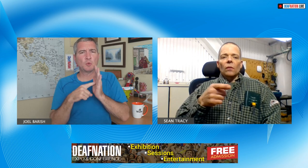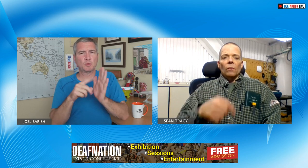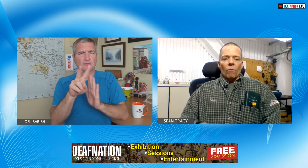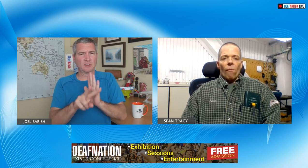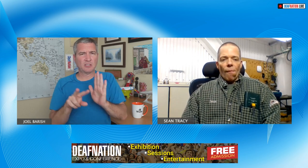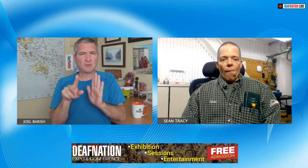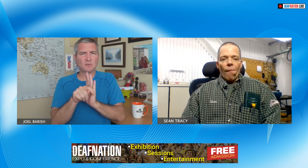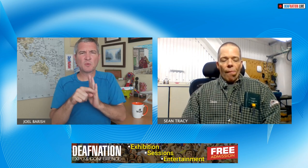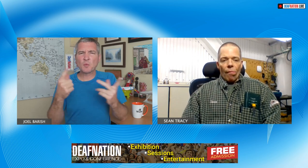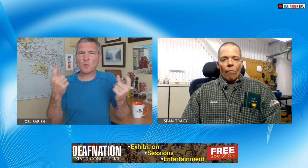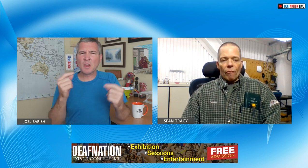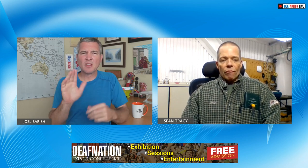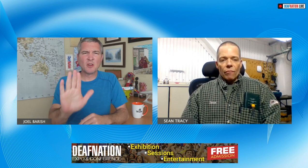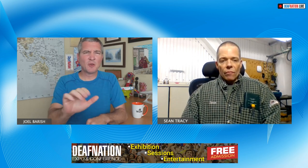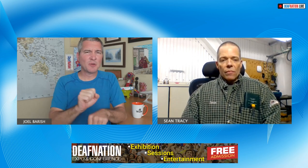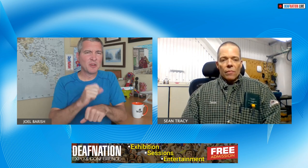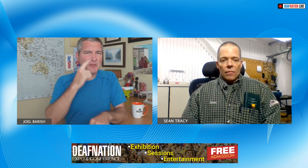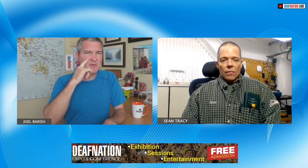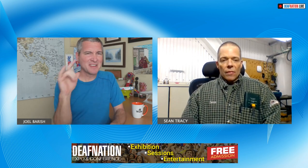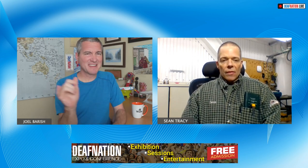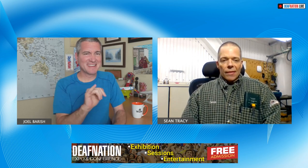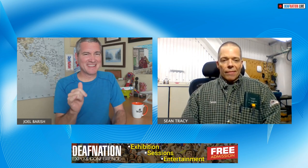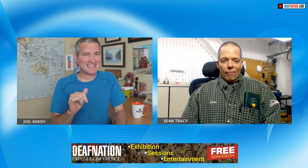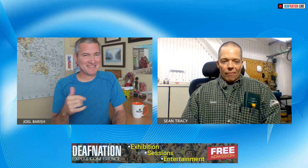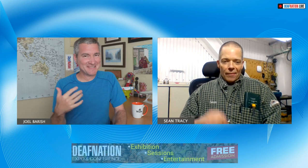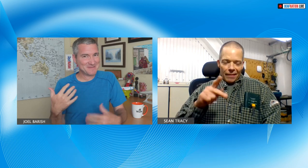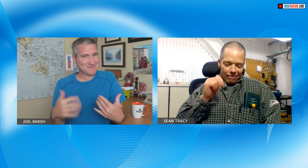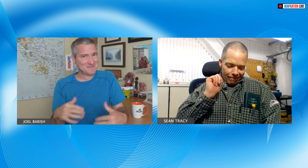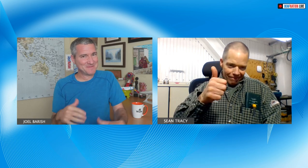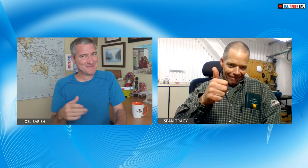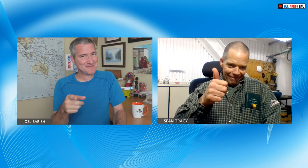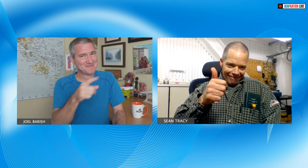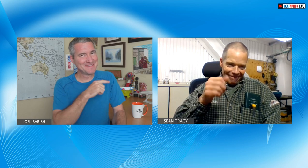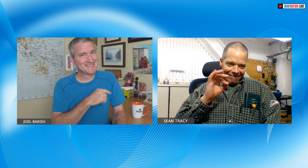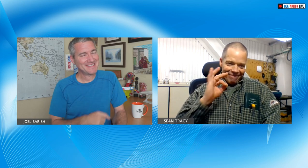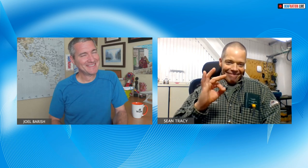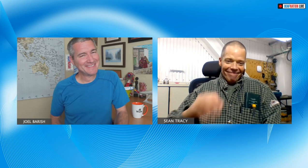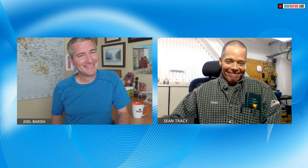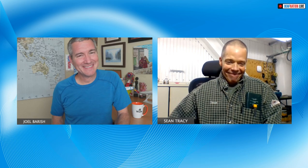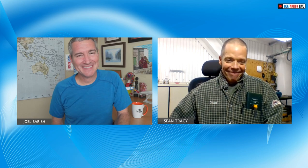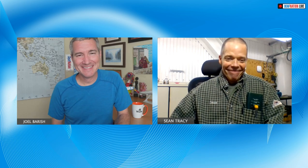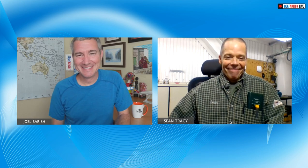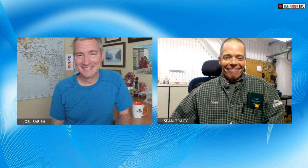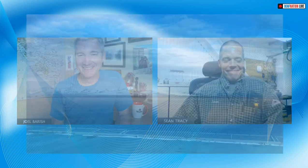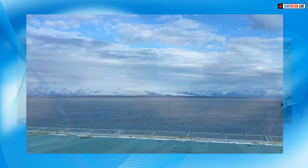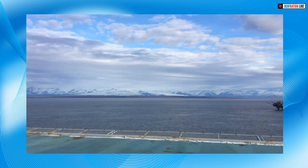We'll show a short clip that shows what your job looks like. Awesome!